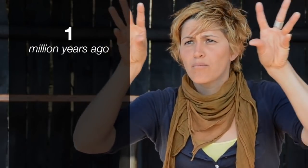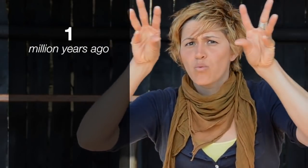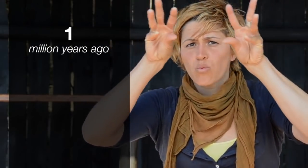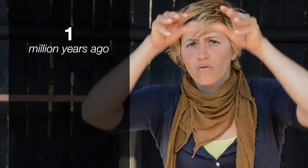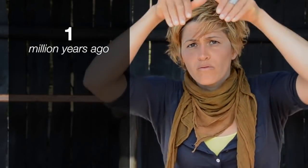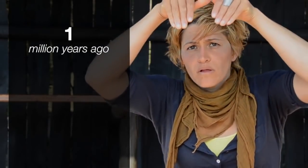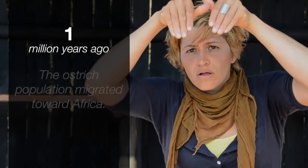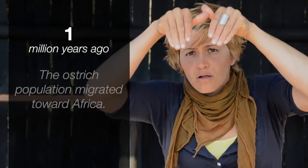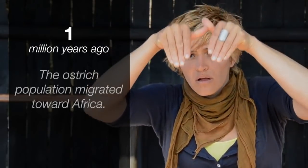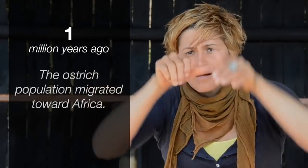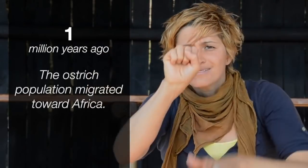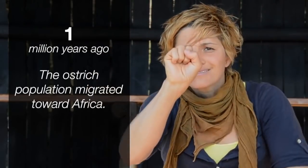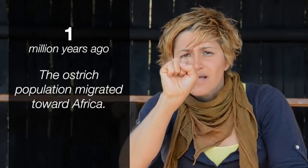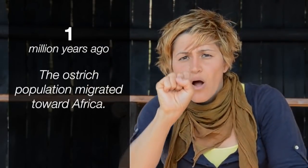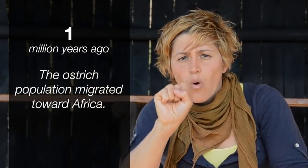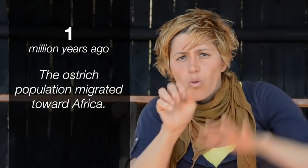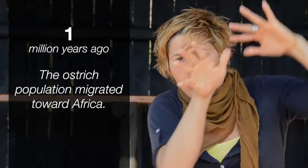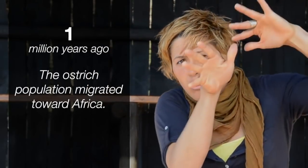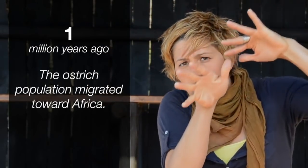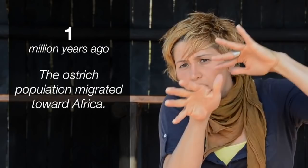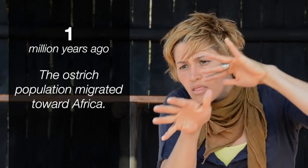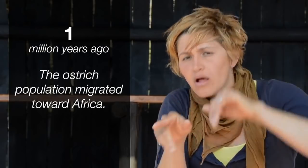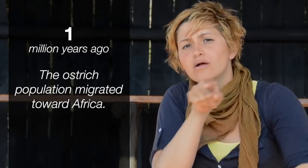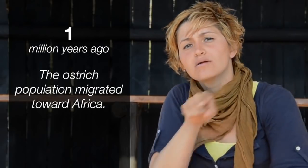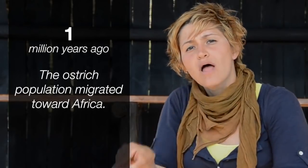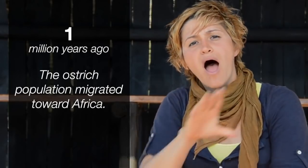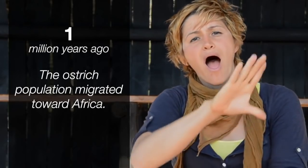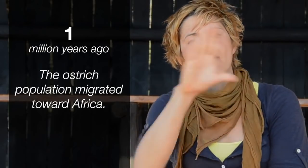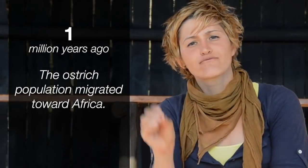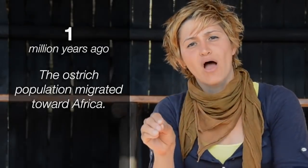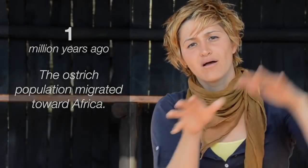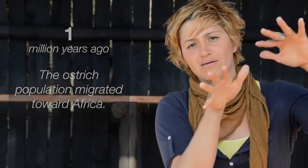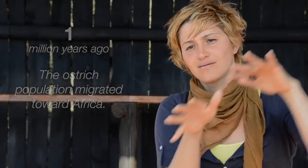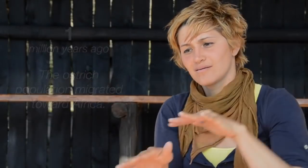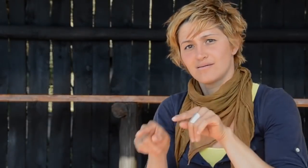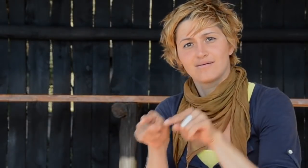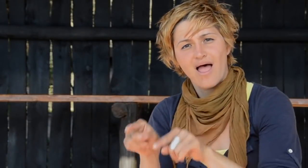They have discovered eggs and fossils (bones) in